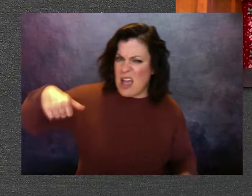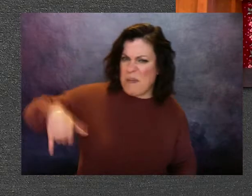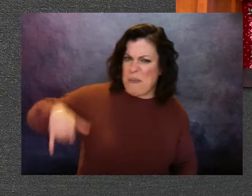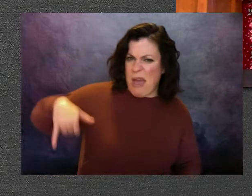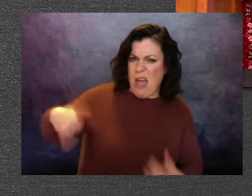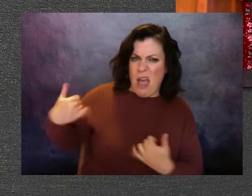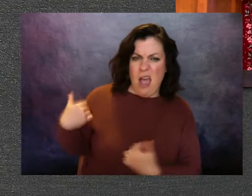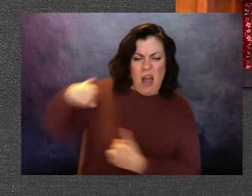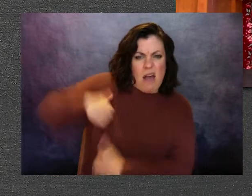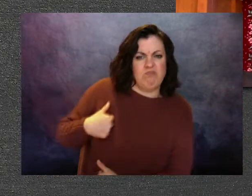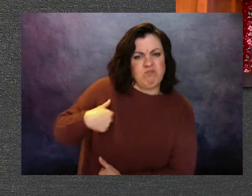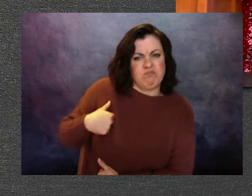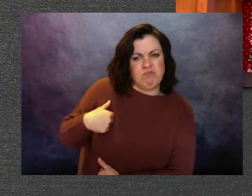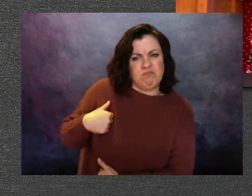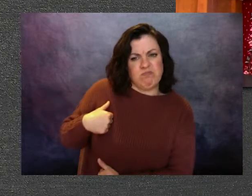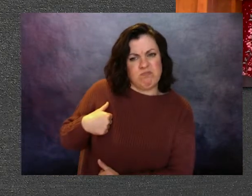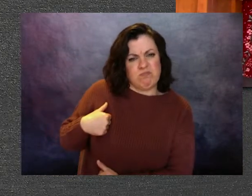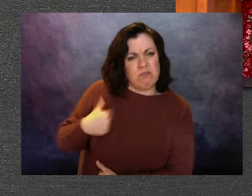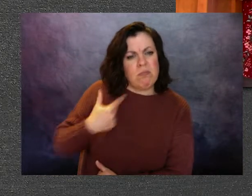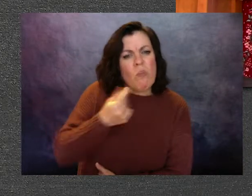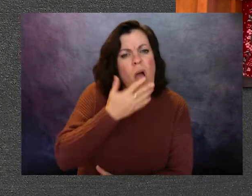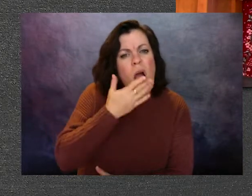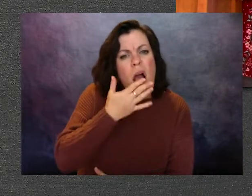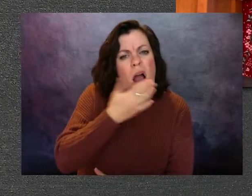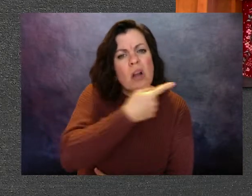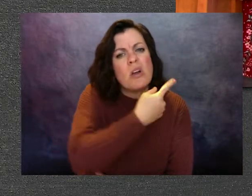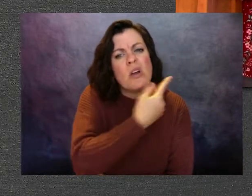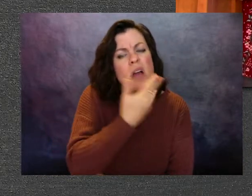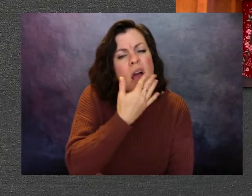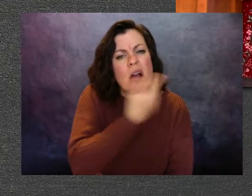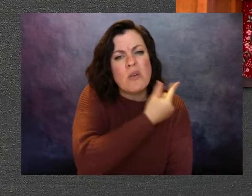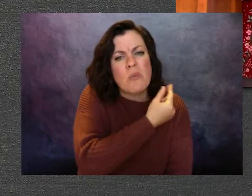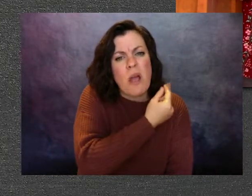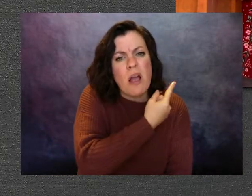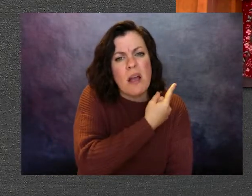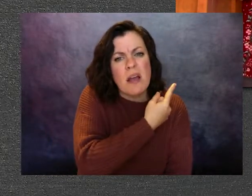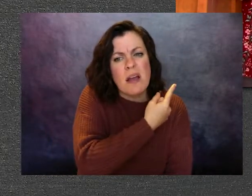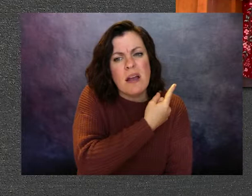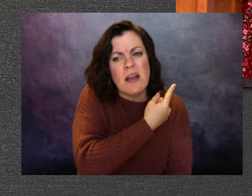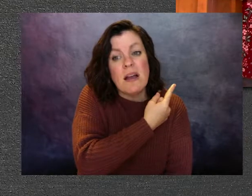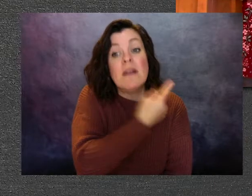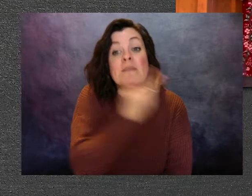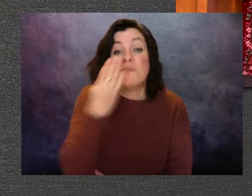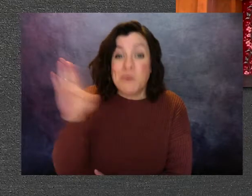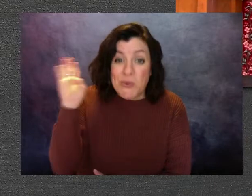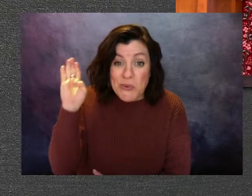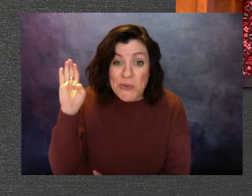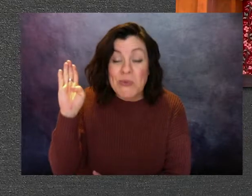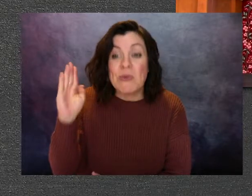Friends. What color is that bag? It's blue again. You're right.